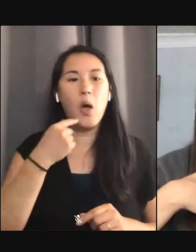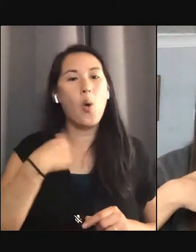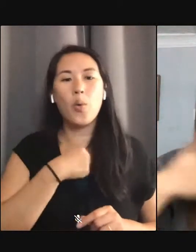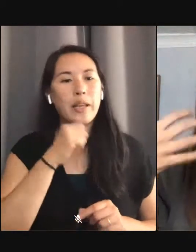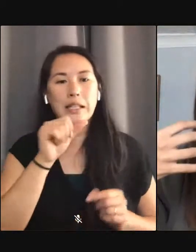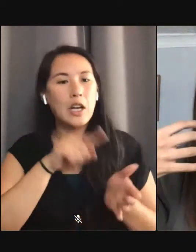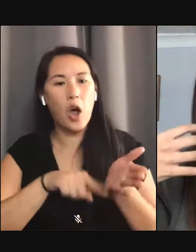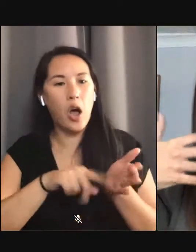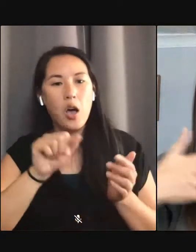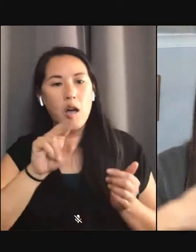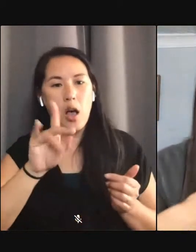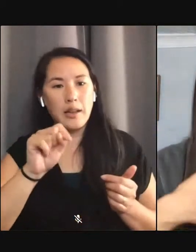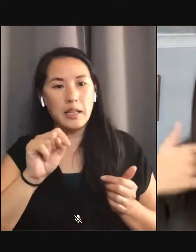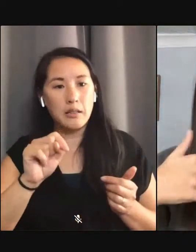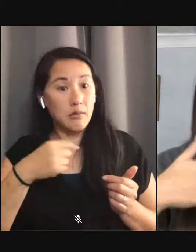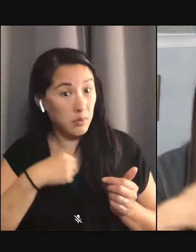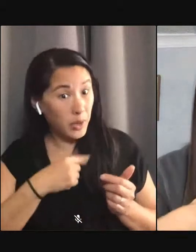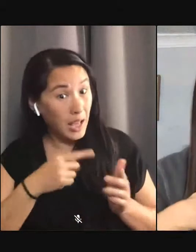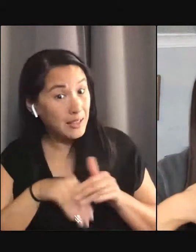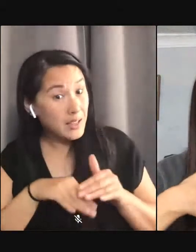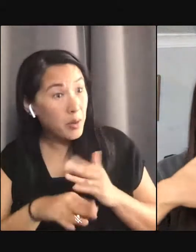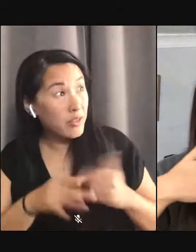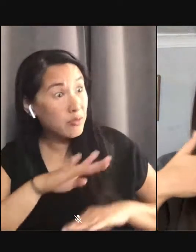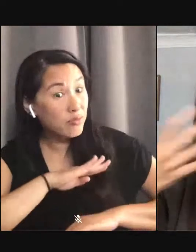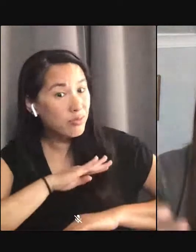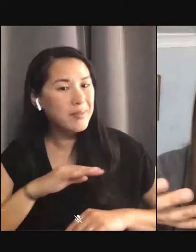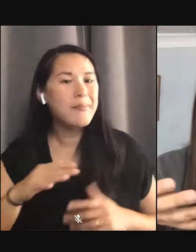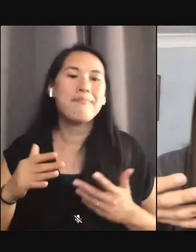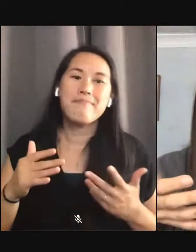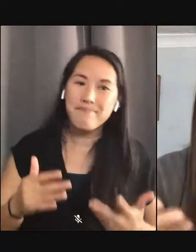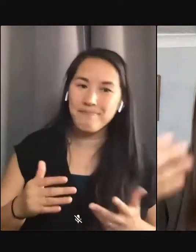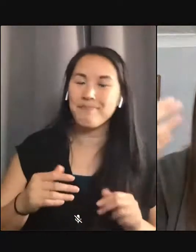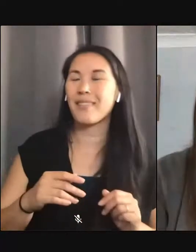we accessible now like have we met it and i you know and the only thing i can say is you've met